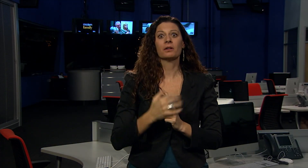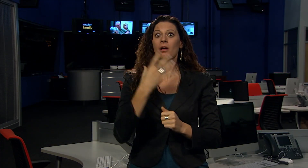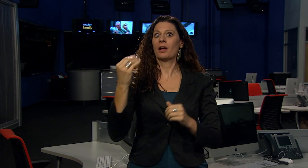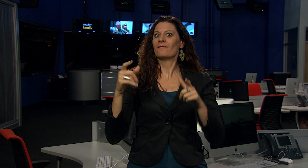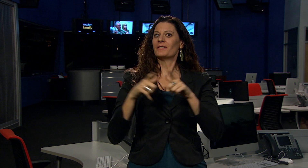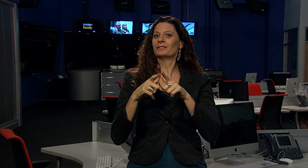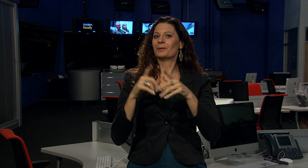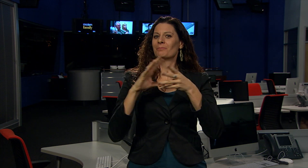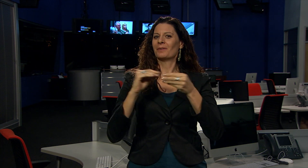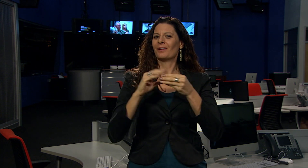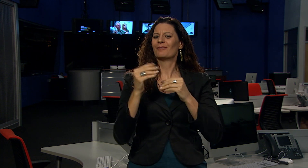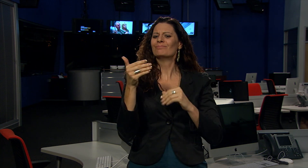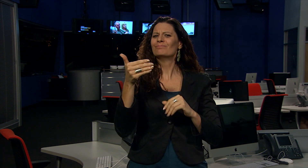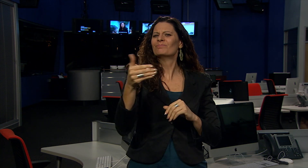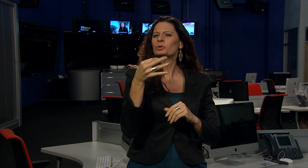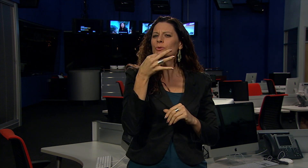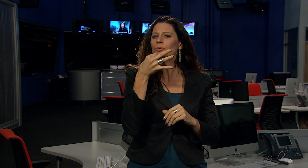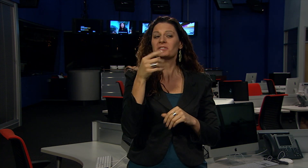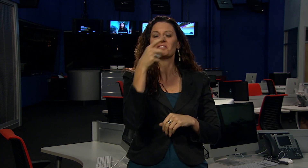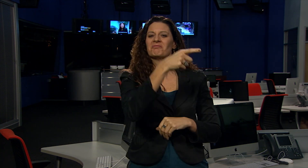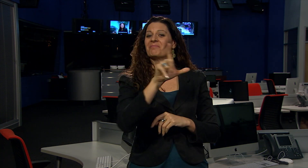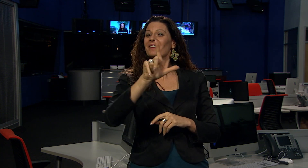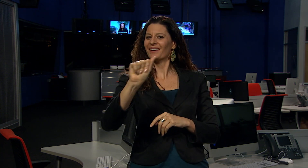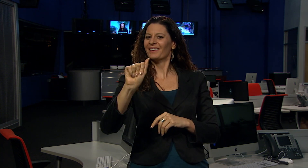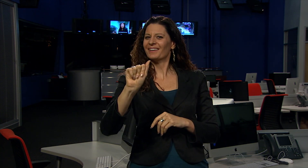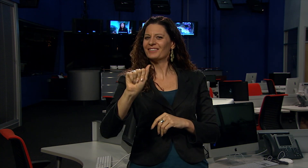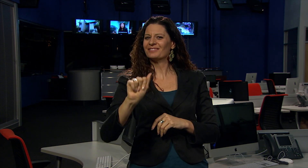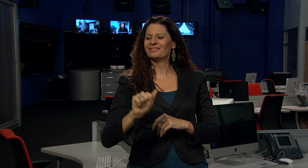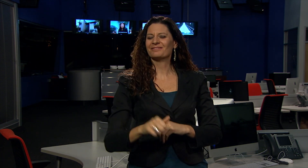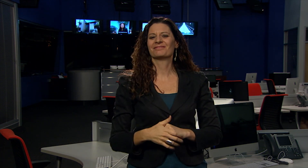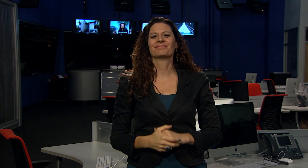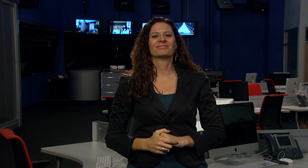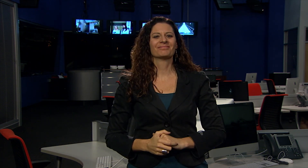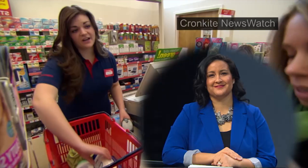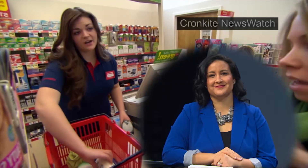WAS ASKED TO PERFORM IN THE UPCOMING VAGINA MONOLOGUES IN L-A.